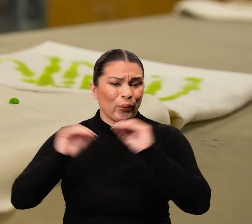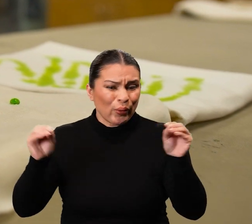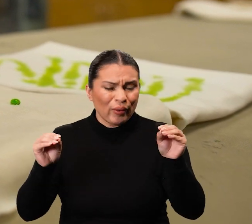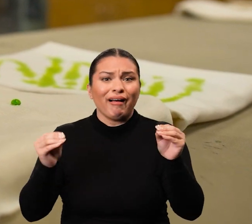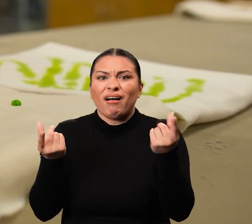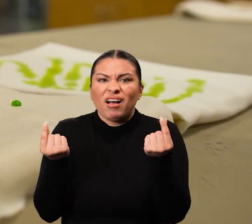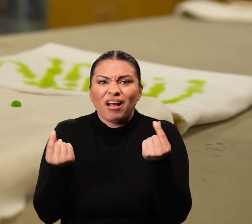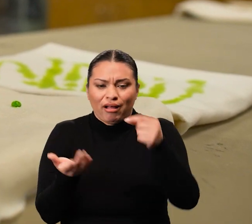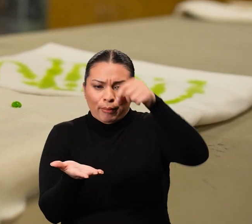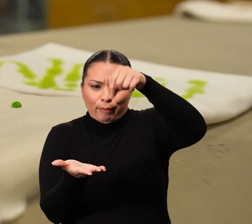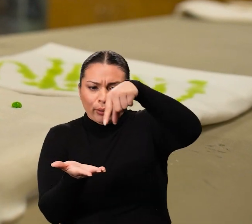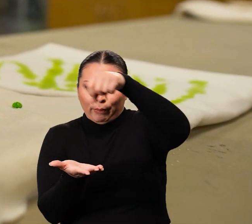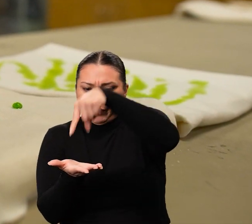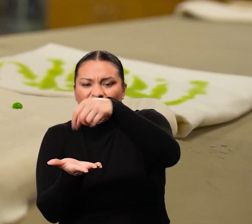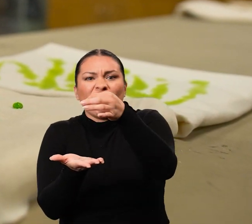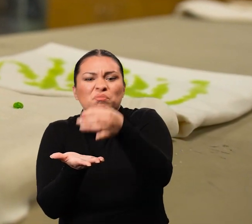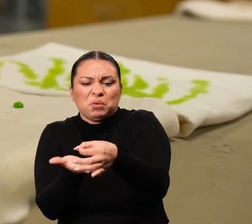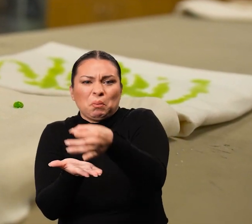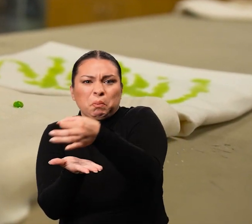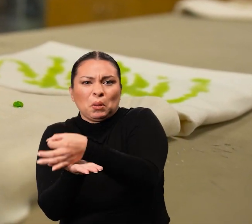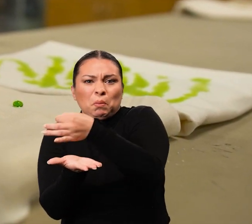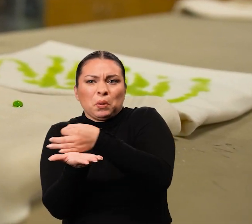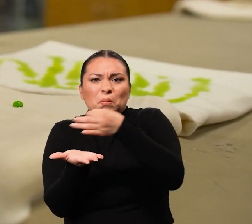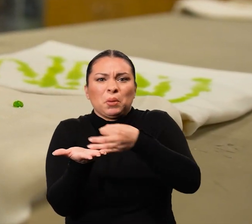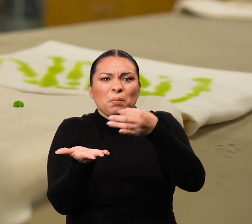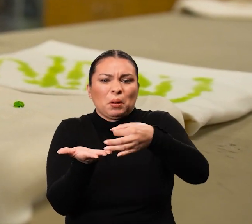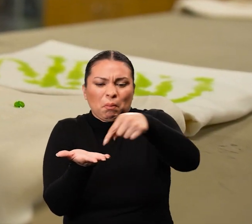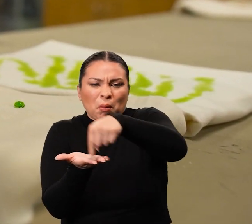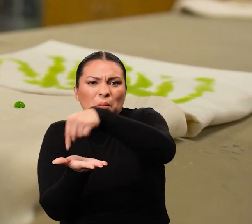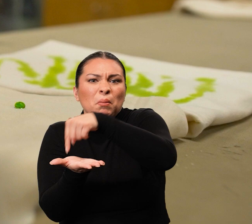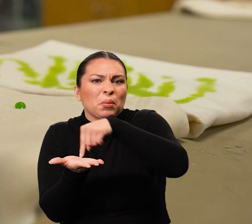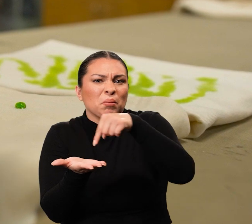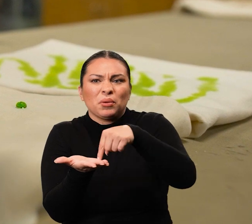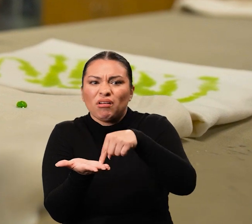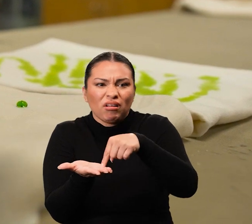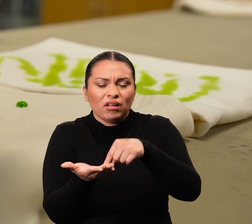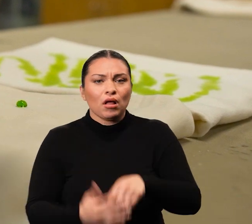This fabric wasn't treated with the surfactant. See how the dye just stays in one spot?